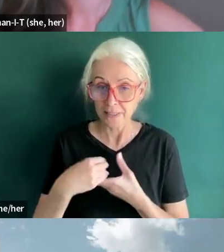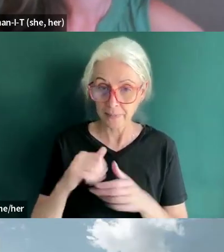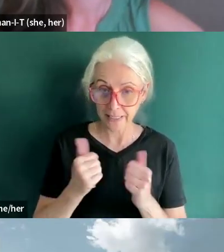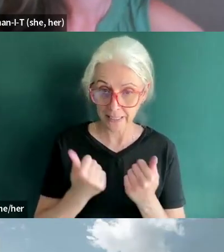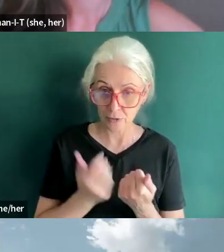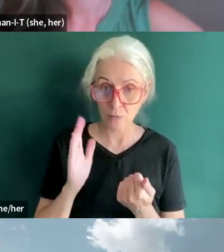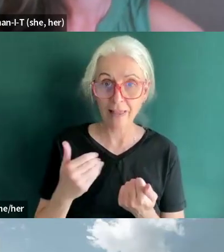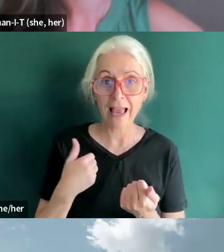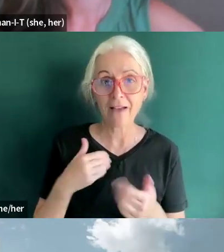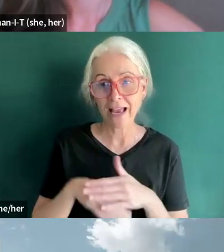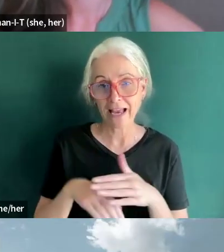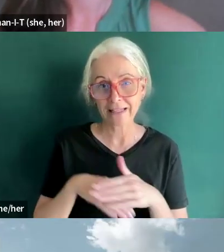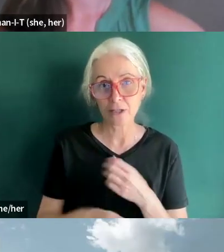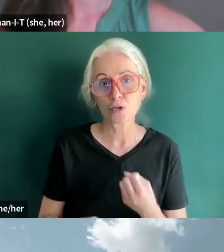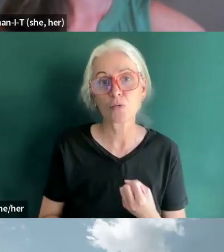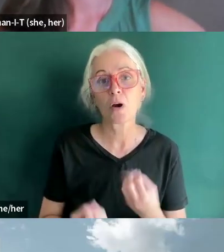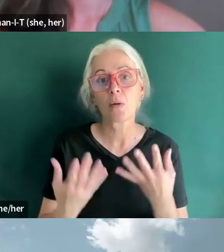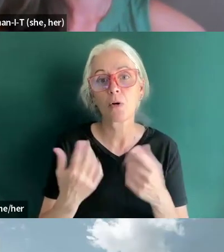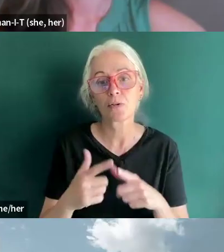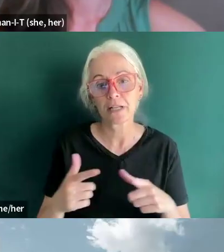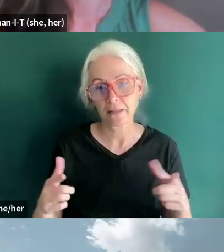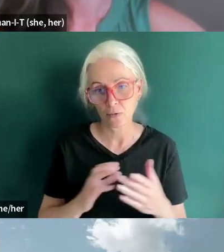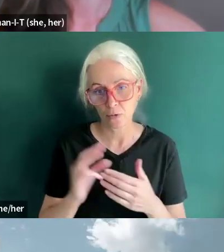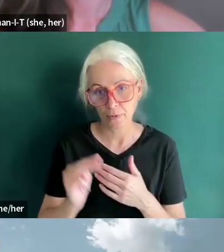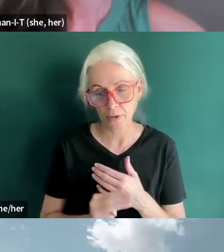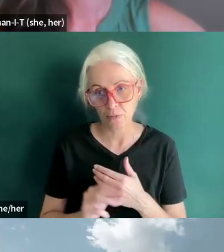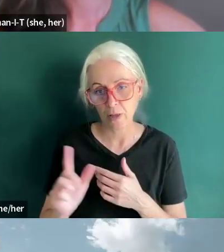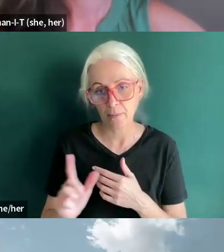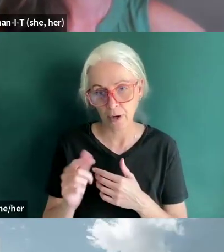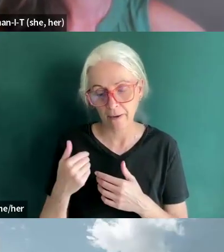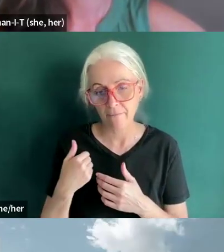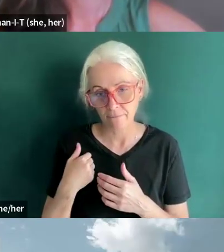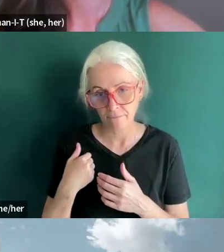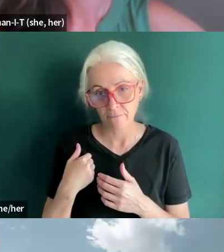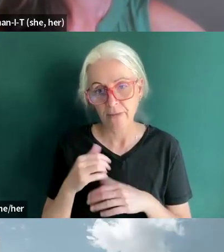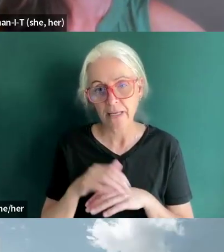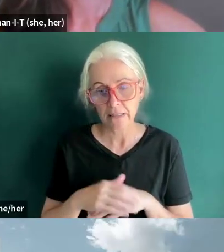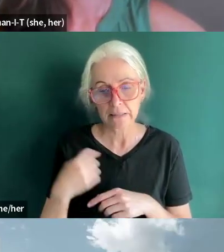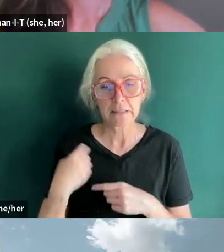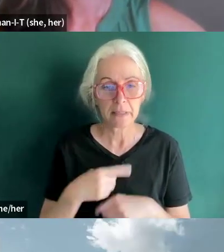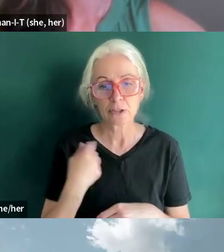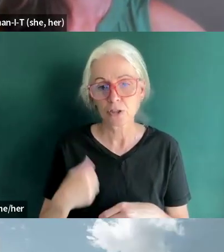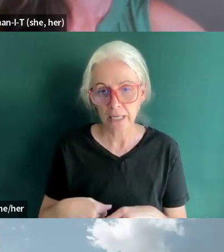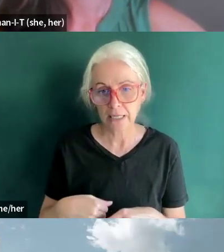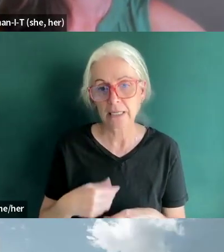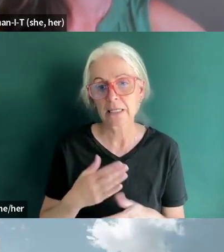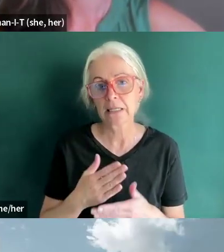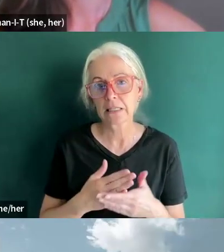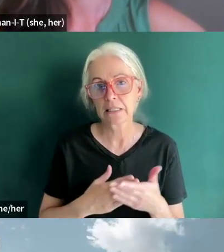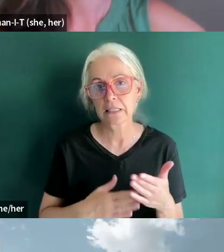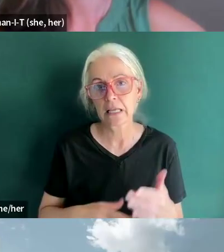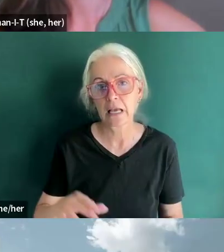have access to our multilingual like curriculum library, English, Spanish, Chinese, and some in